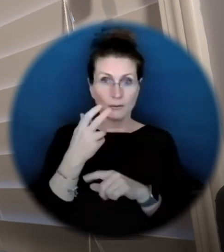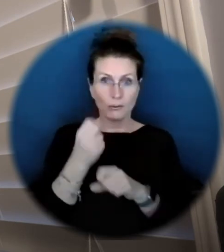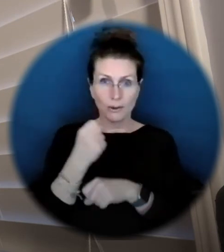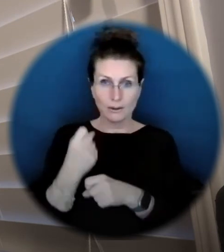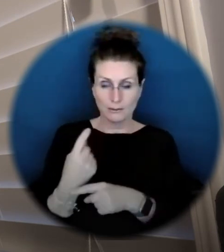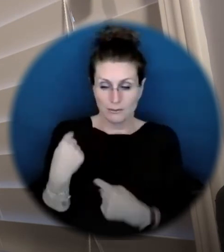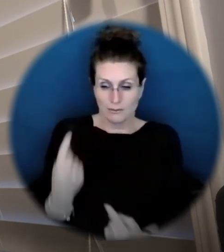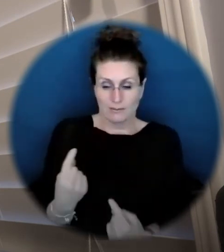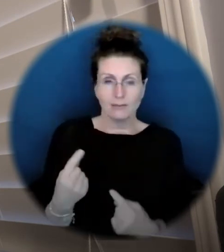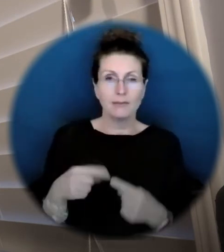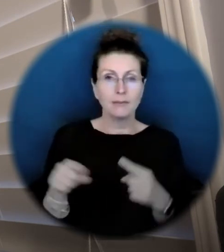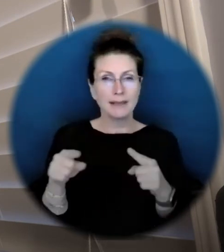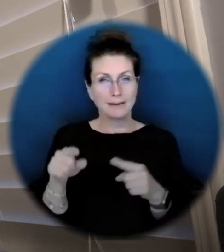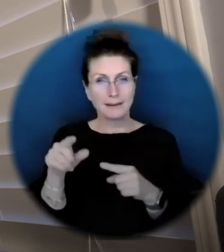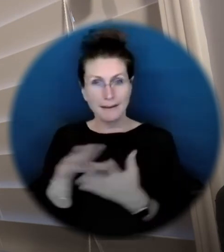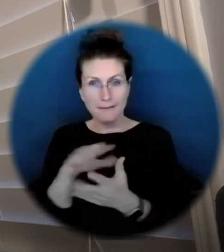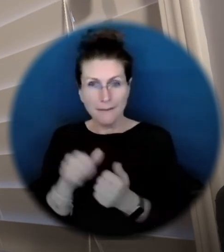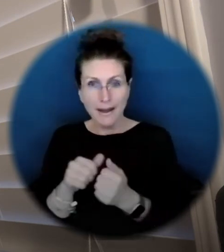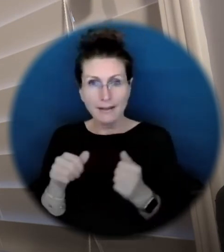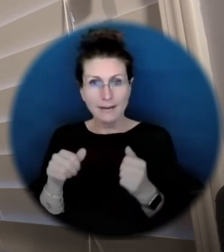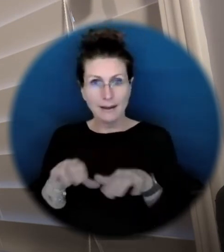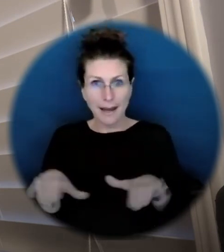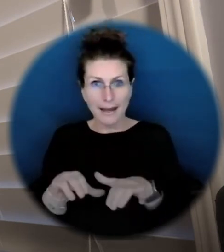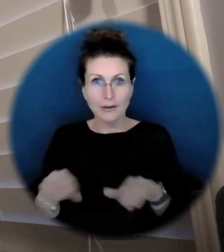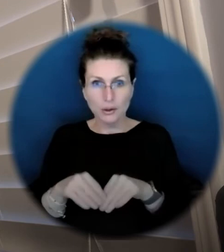the ripples of this violent act still impact us today.